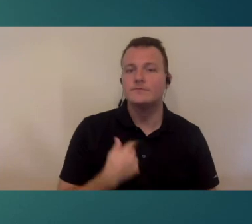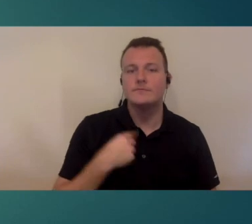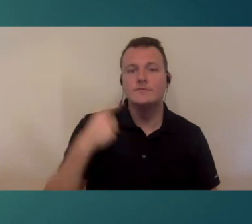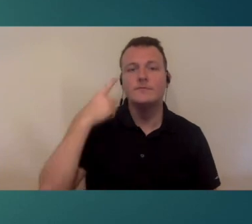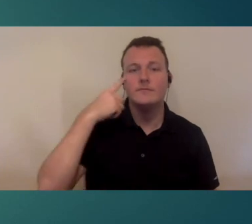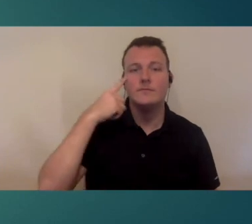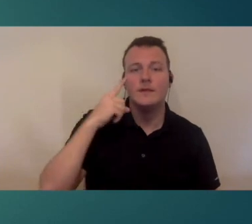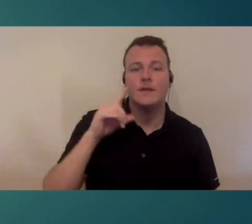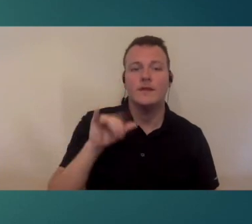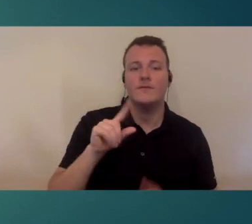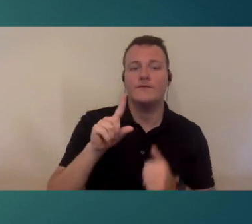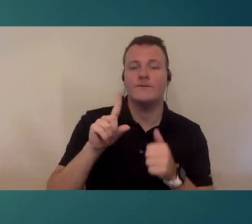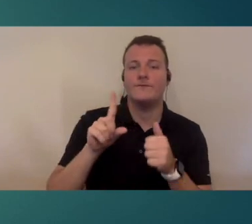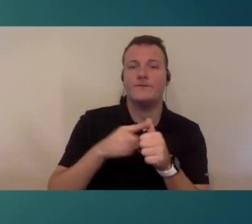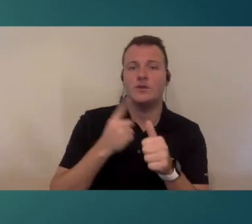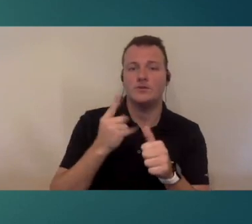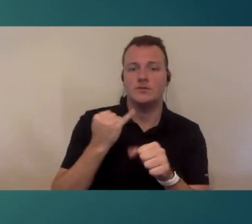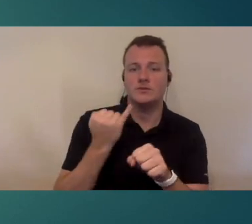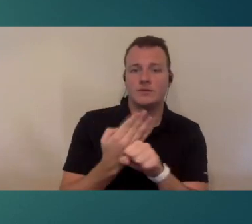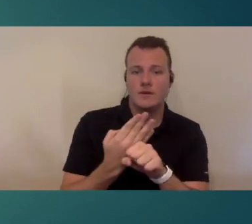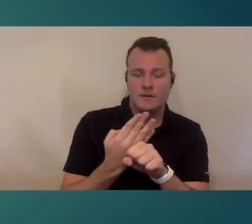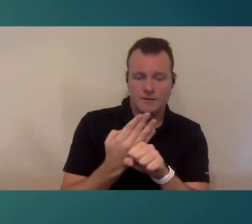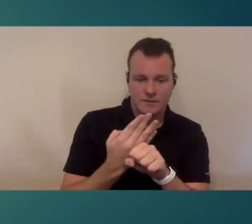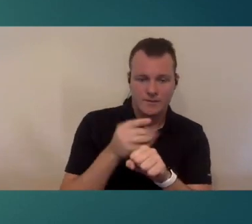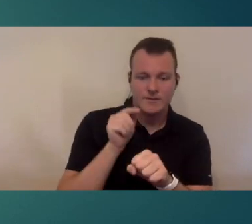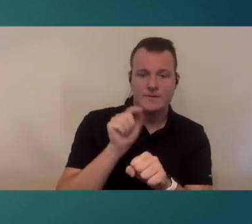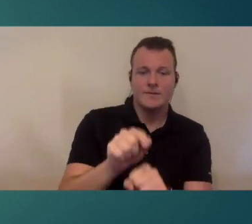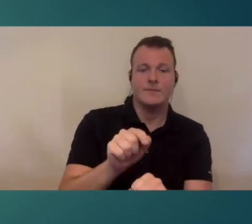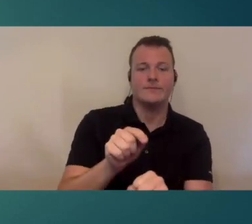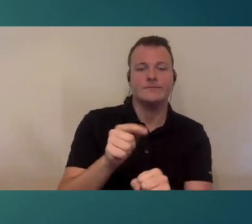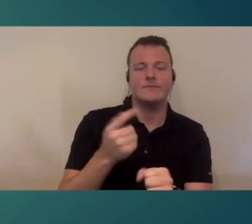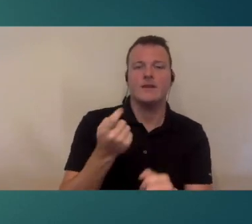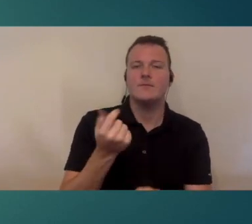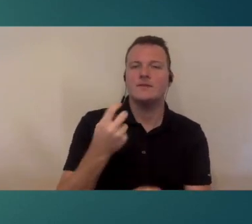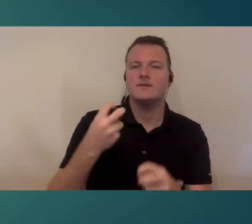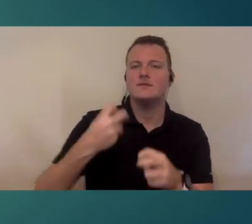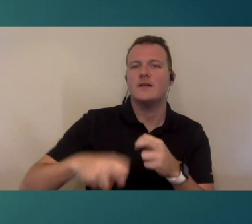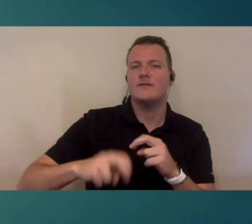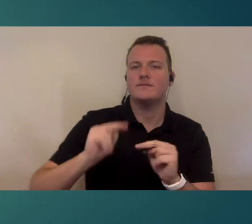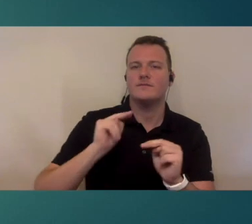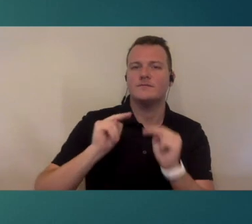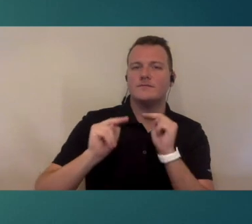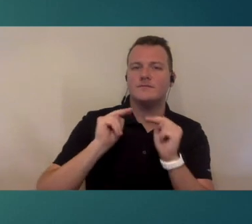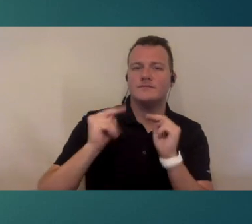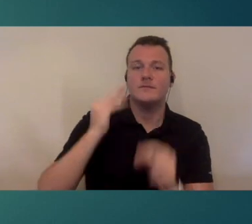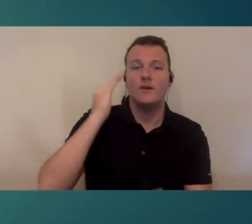very first job position, it's just a little harder to negotiate because